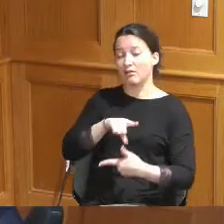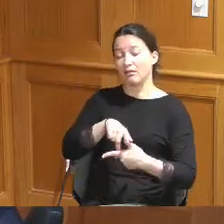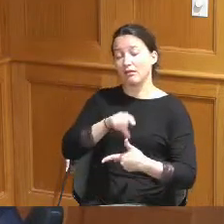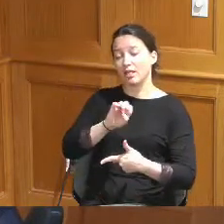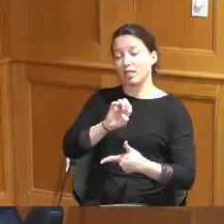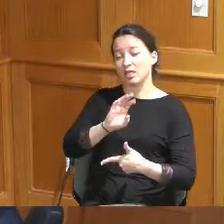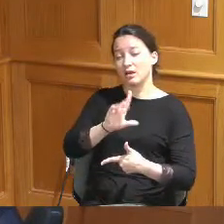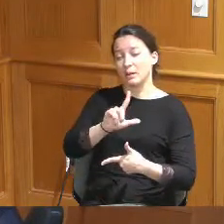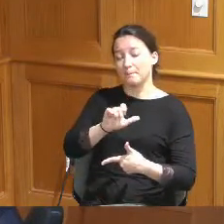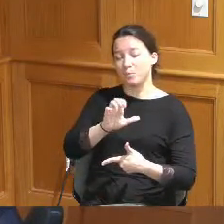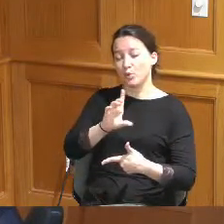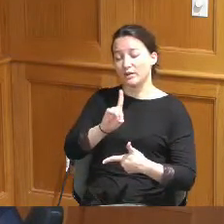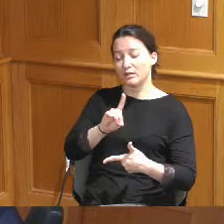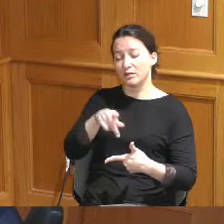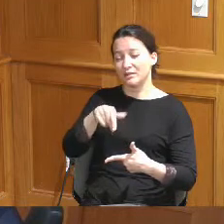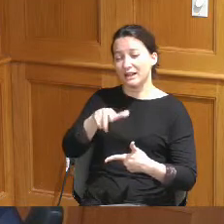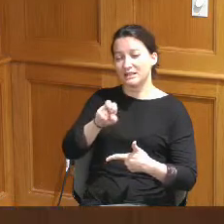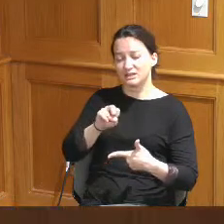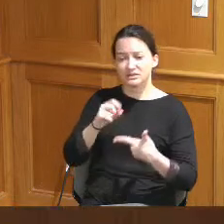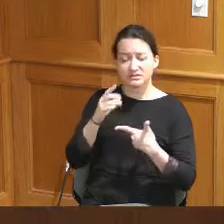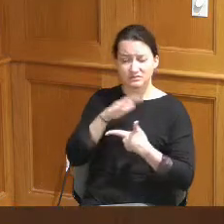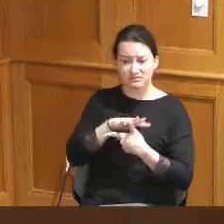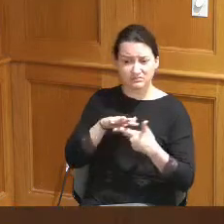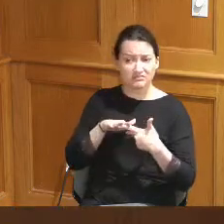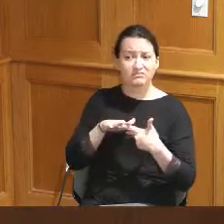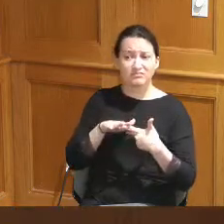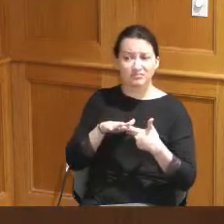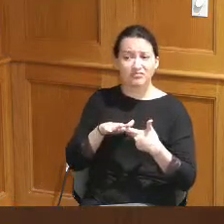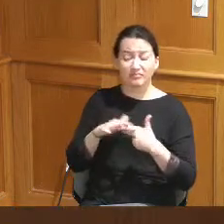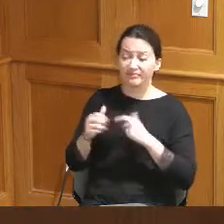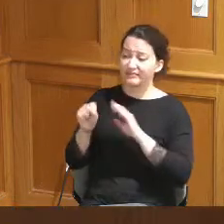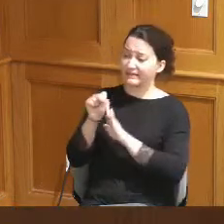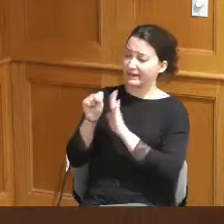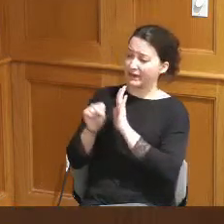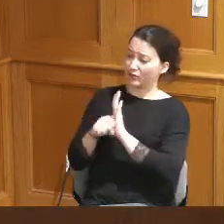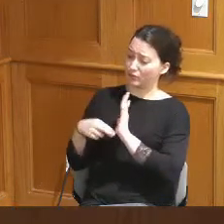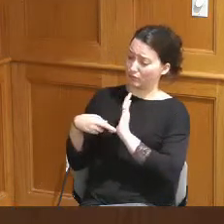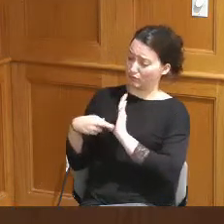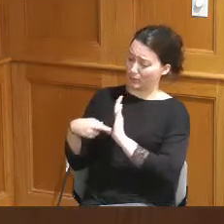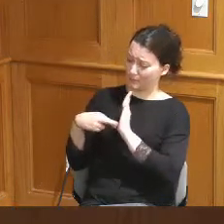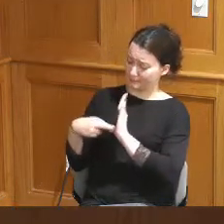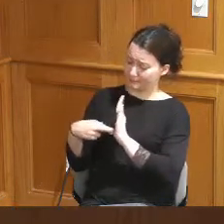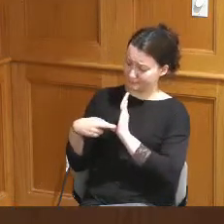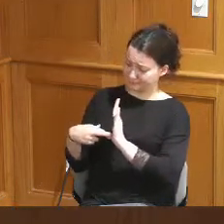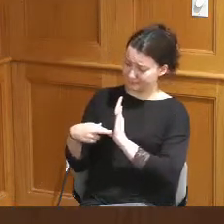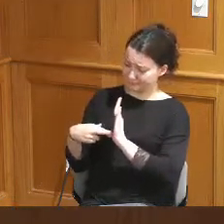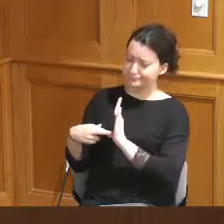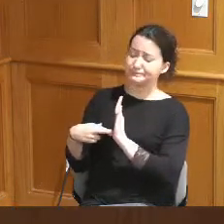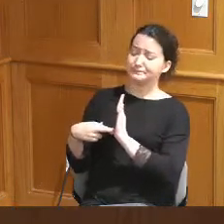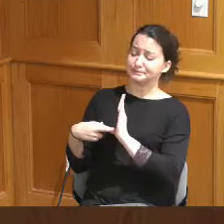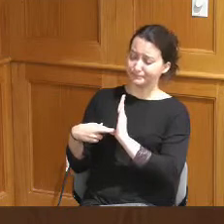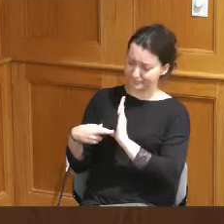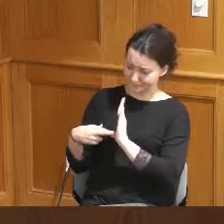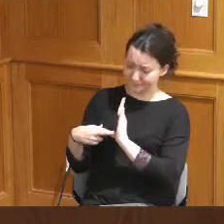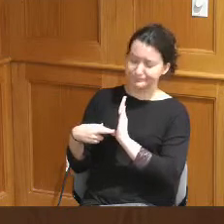many of these areas are represented as a state Representative and really got deep into these